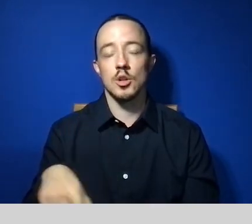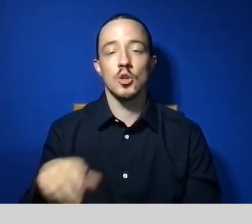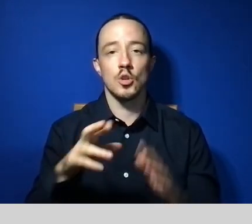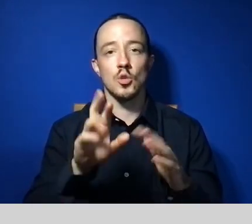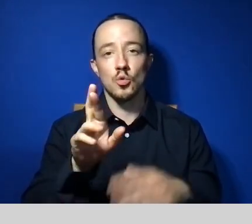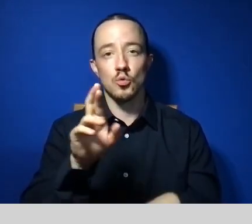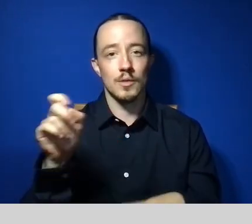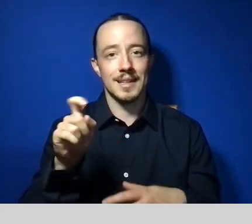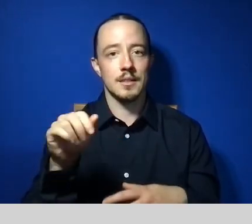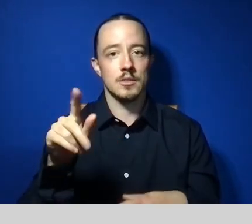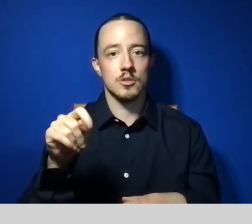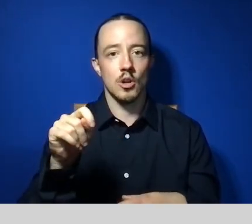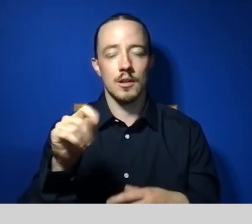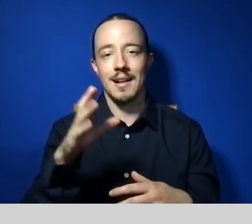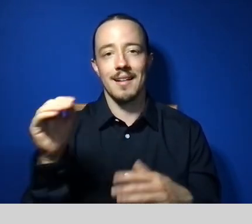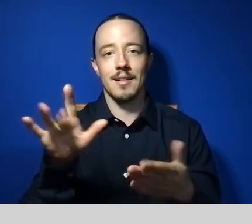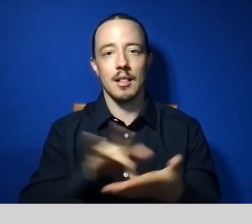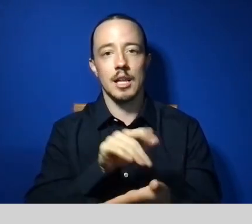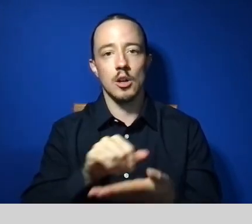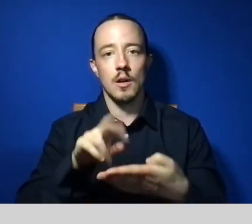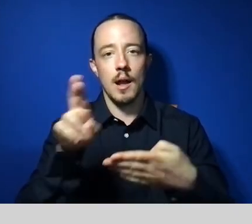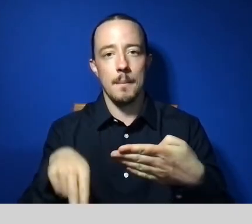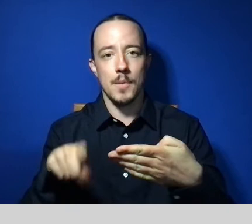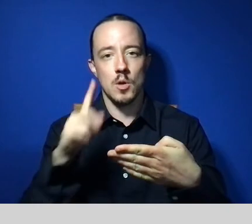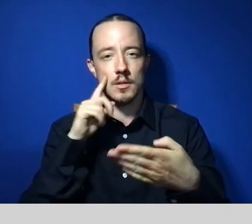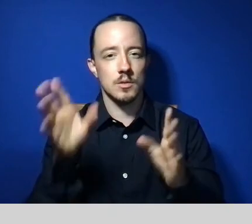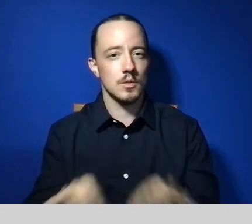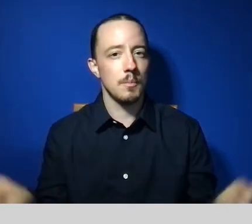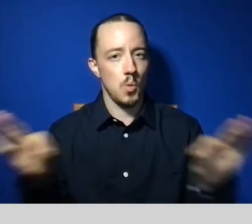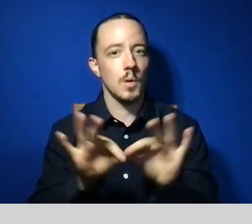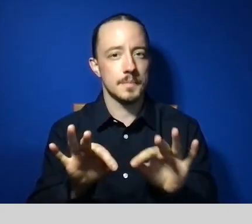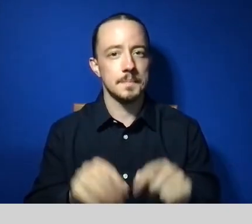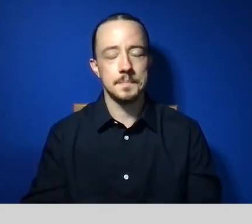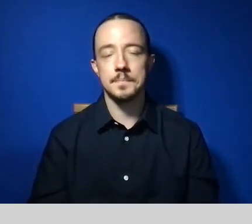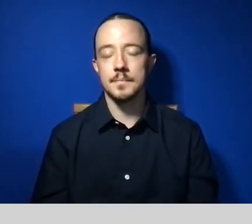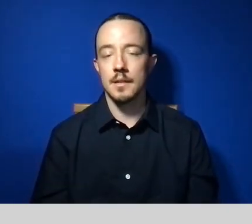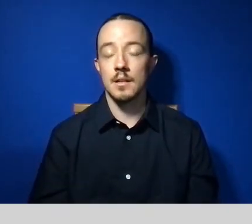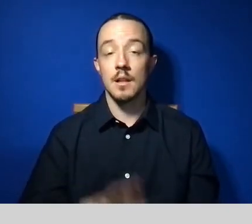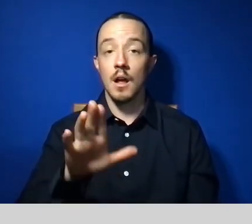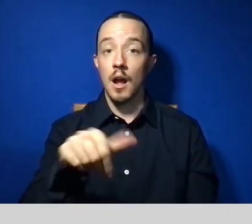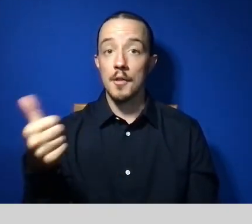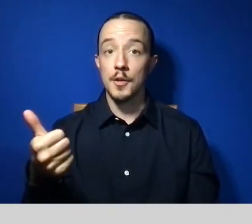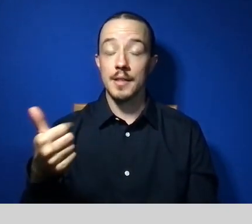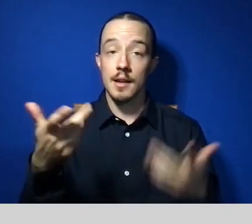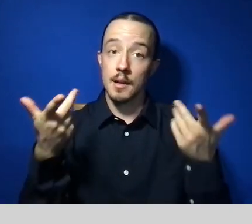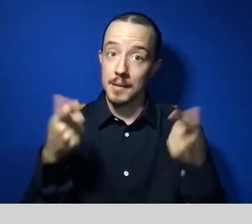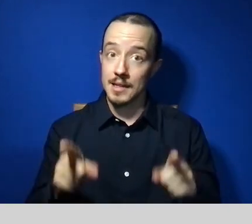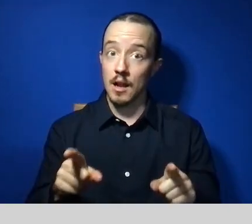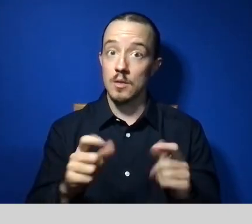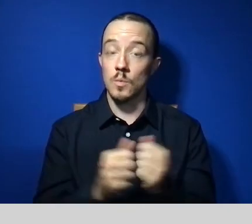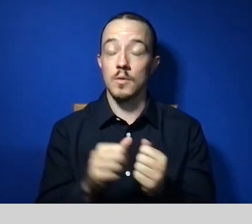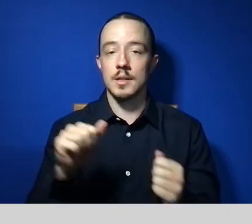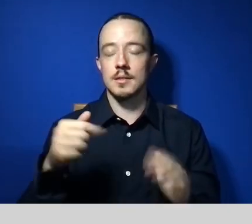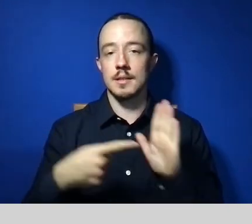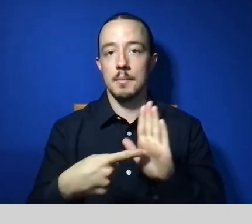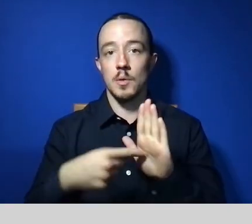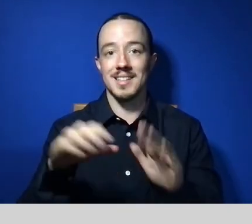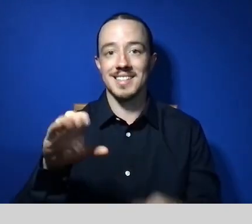restart and clear output. So that's important to do the other thing that can be done for instance, with the scatter plot,